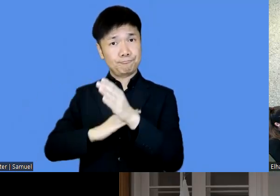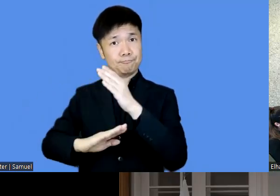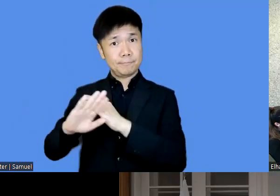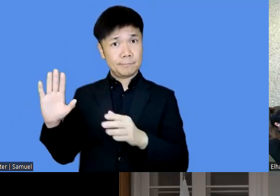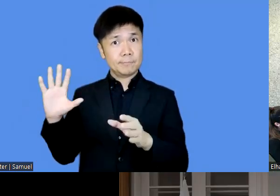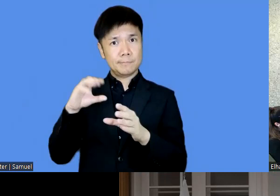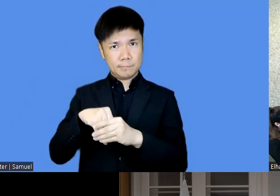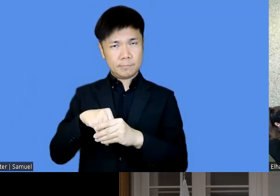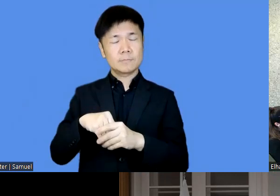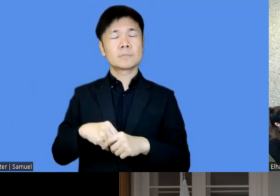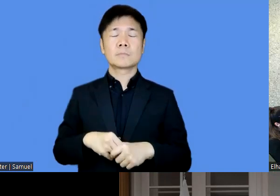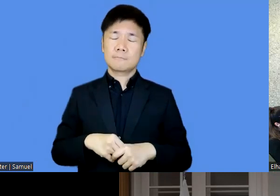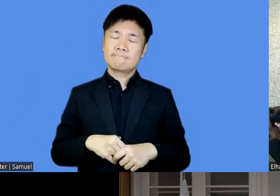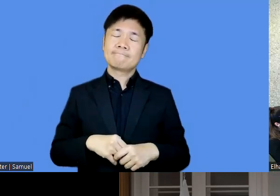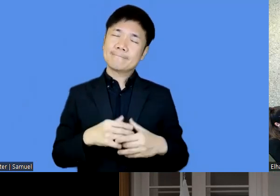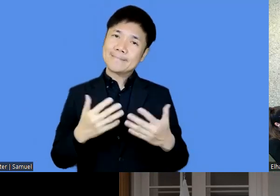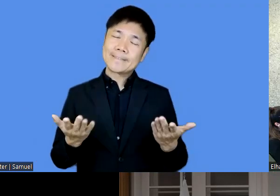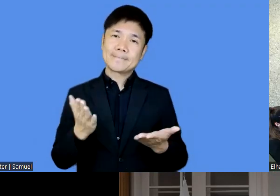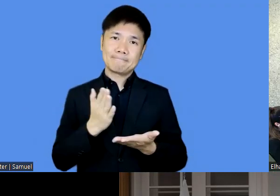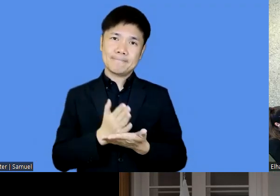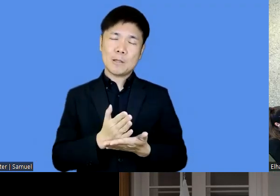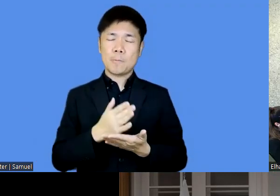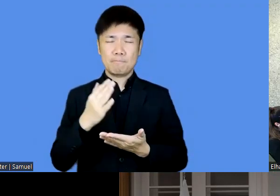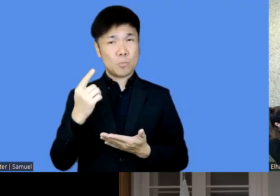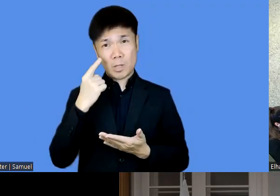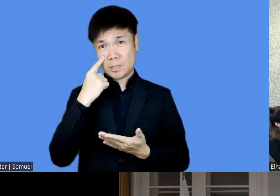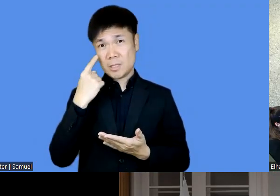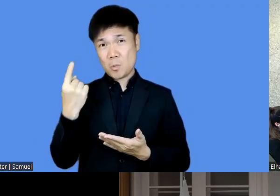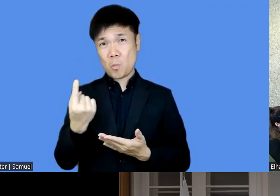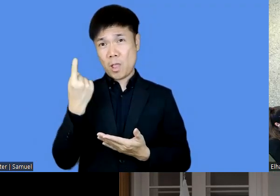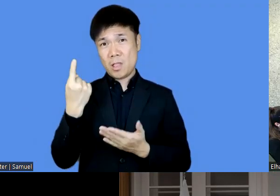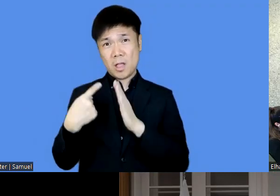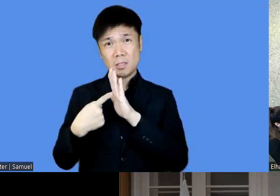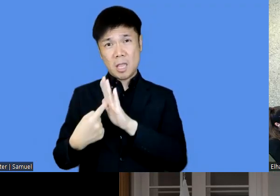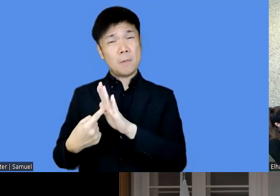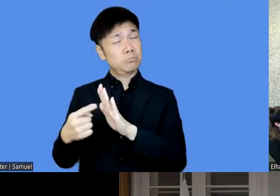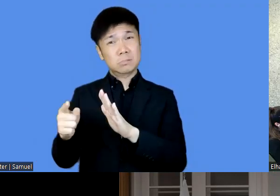with colleagues saying one reference is enough or only those specific discussions referring